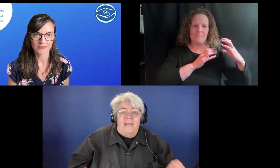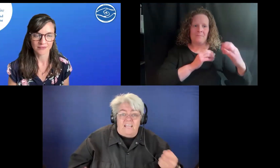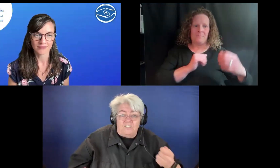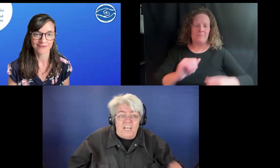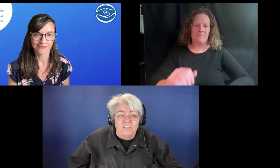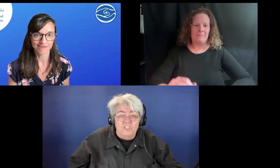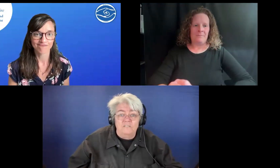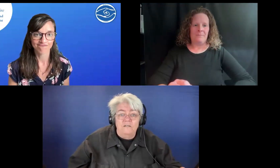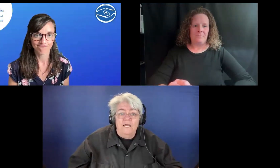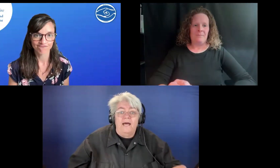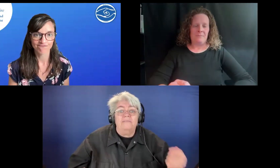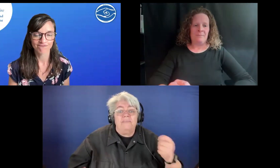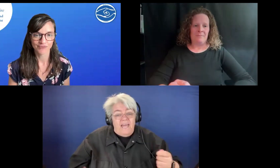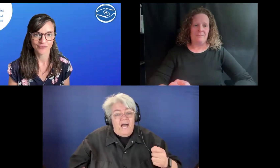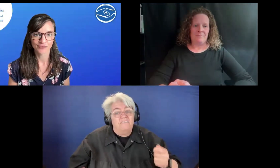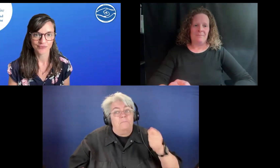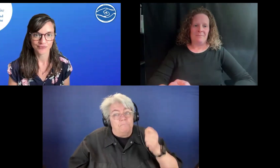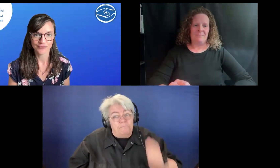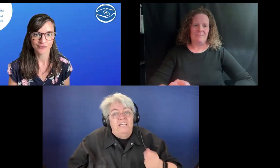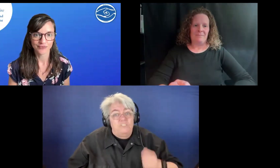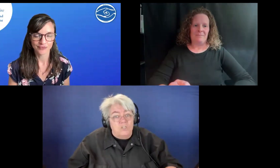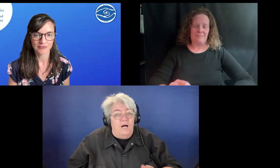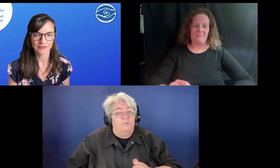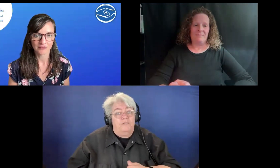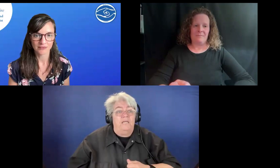on education and they have a big job when